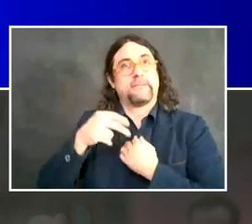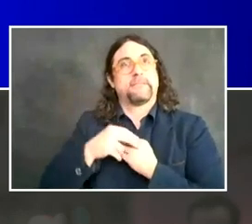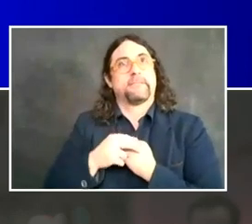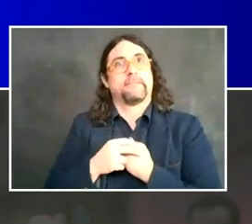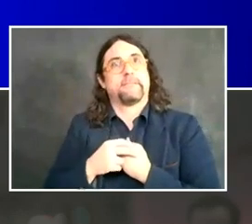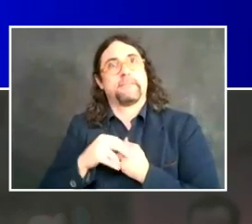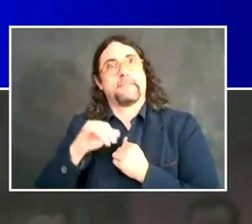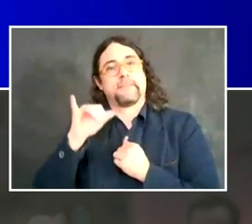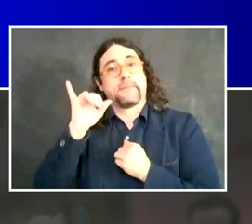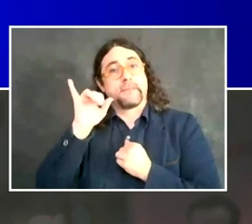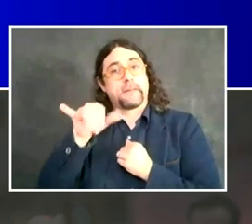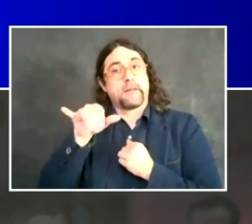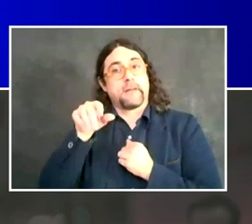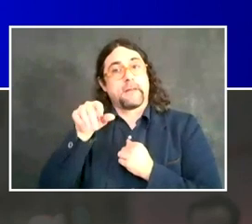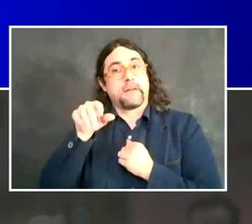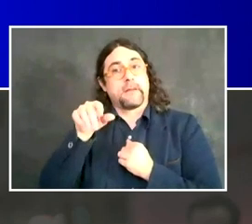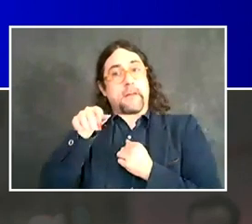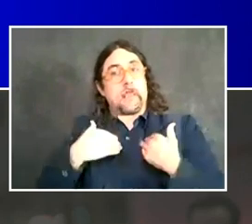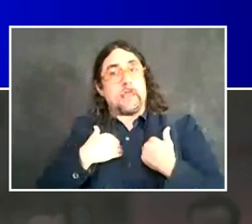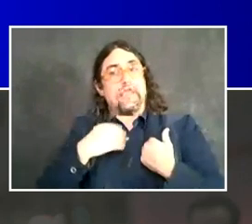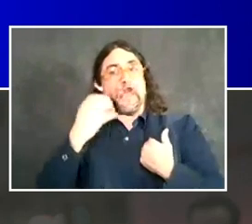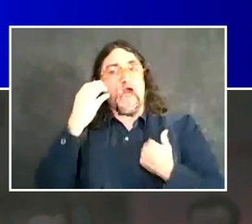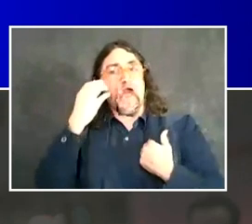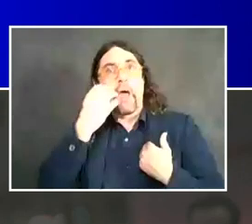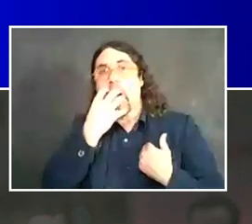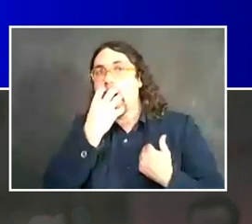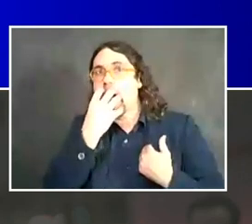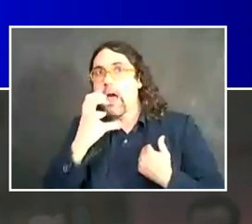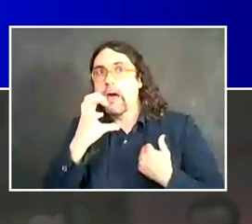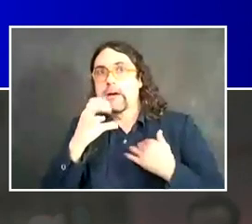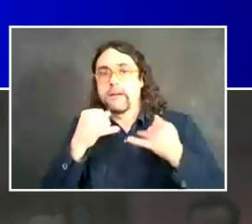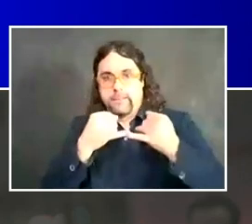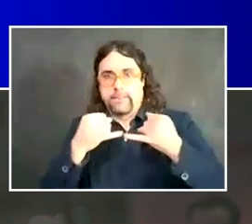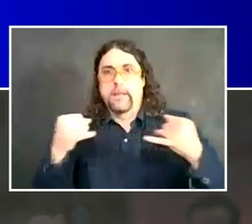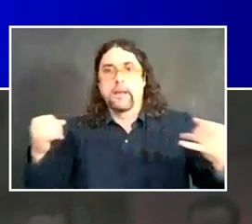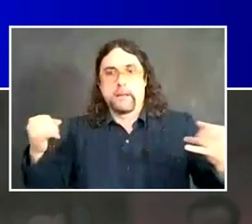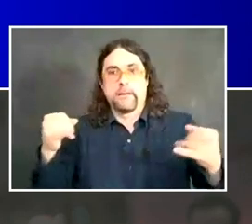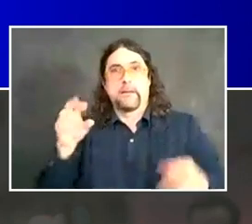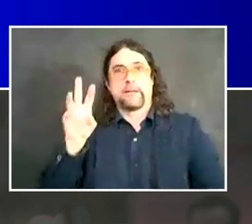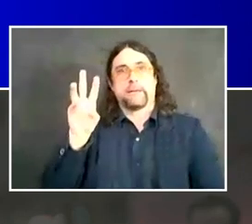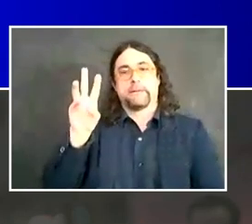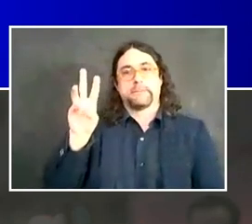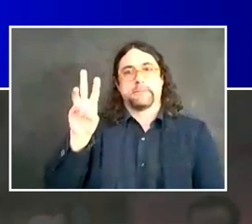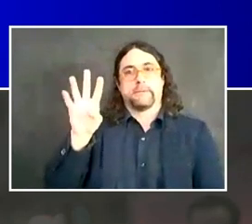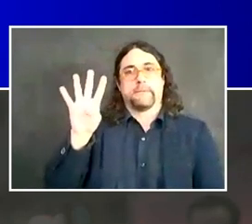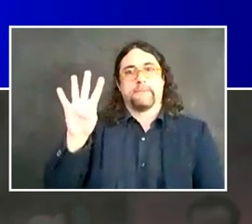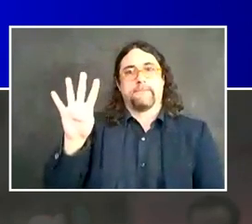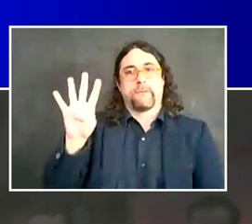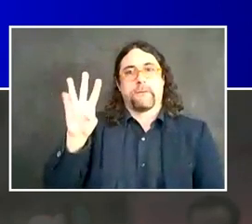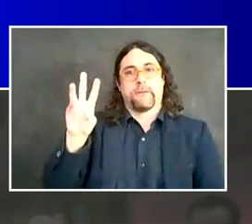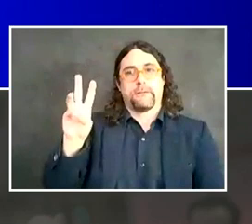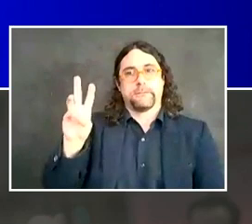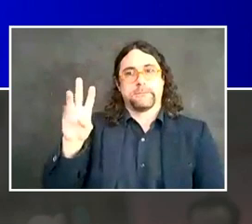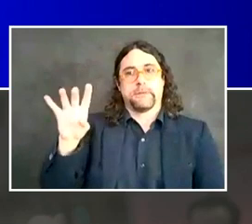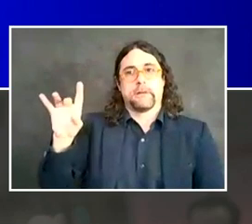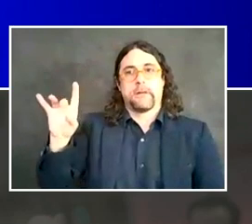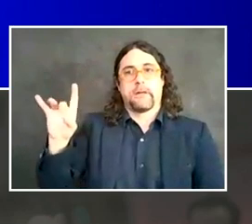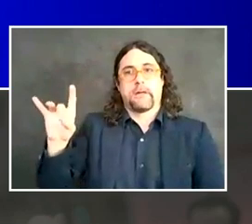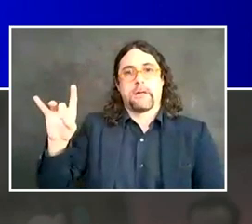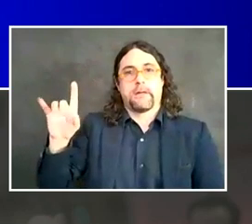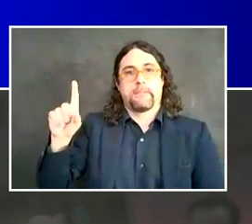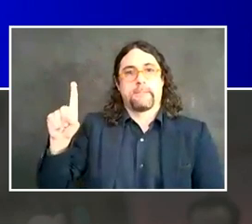24-7 HELP LINE FOR DOCTORS,